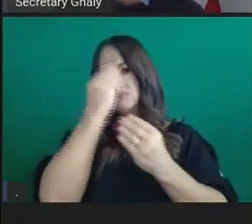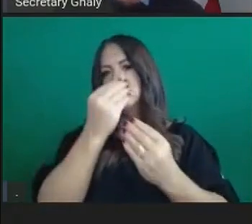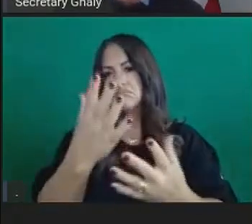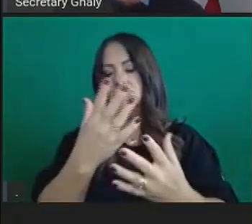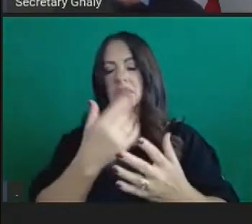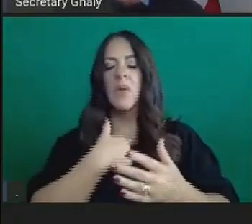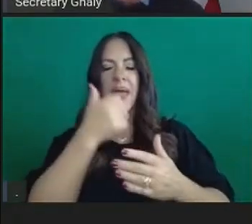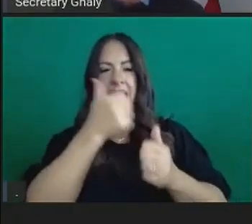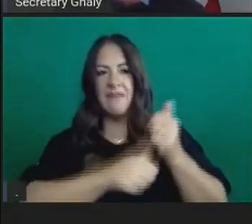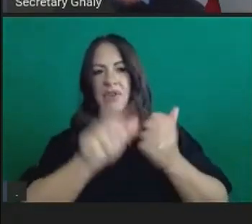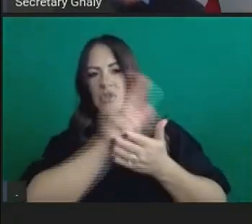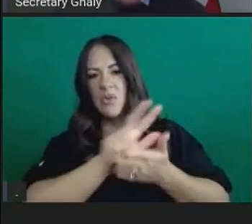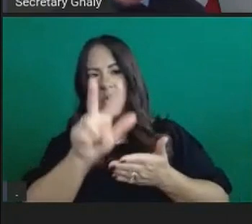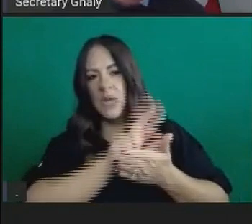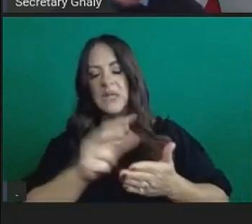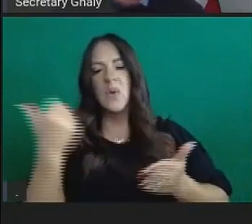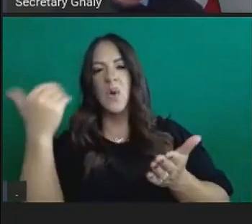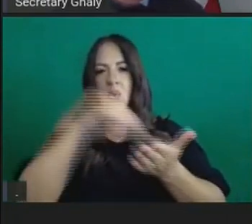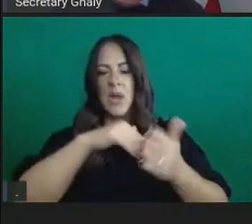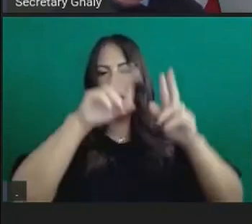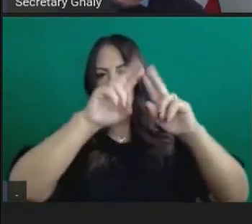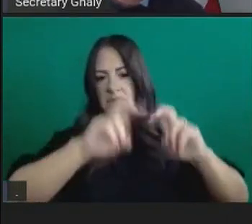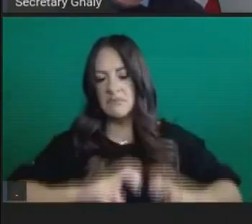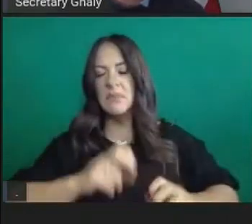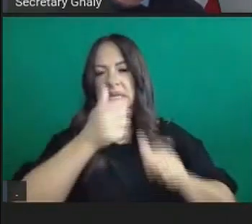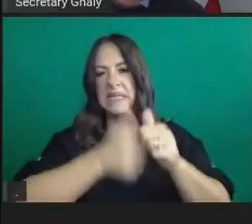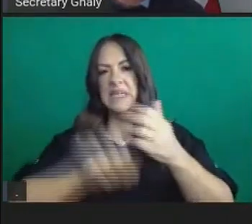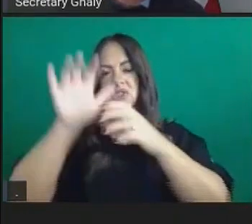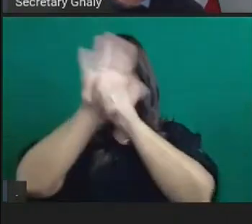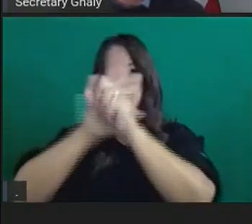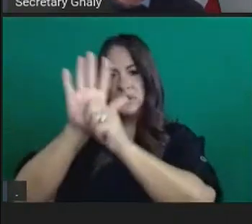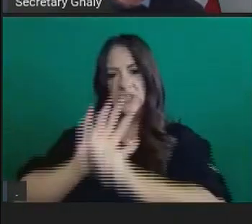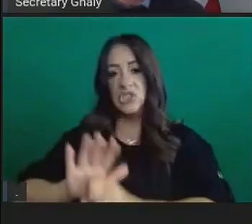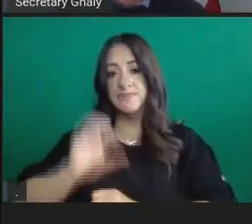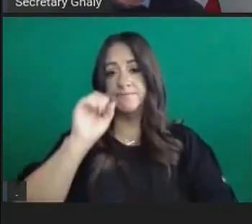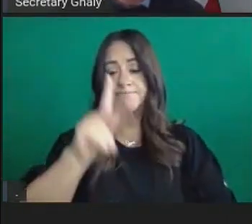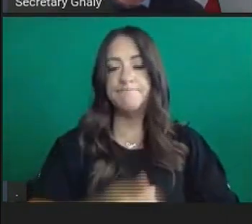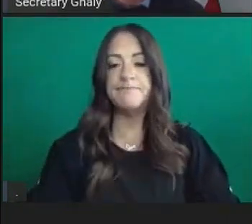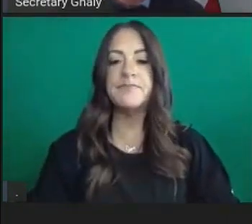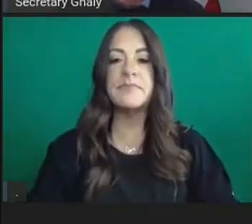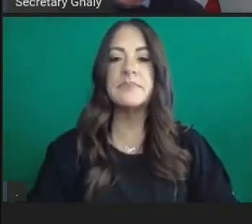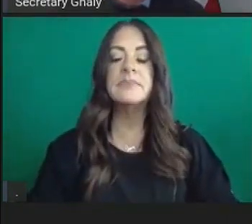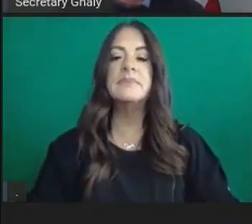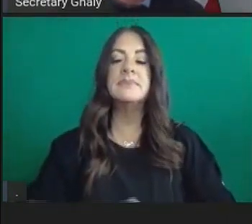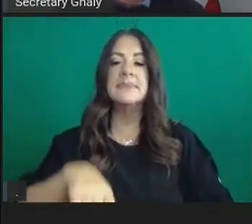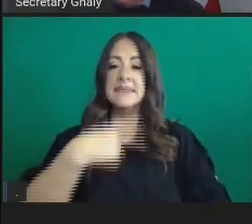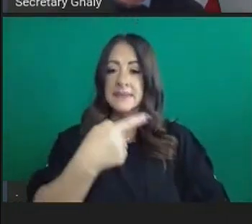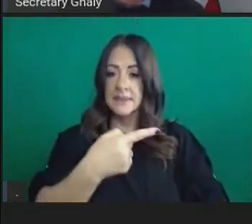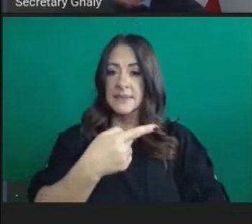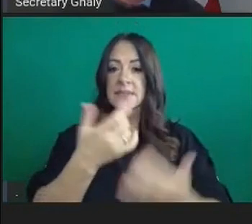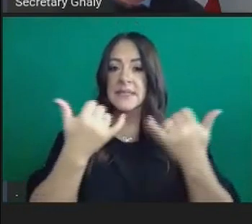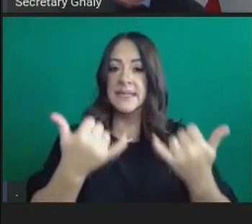TO ON A DAILY BASIS AND UPDATE THEM EVERY DAY TO THE PUBLIC. NEXT SLIDE, PLEASE.